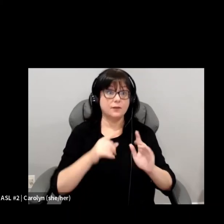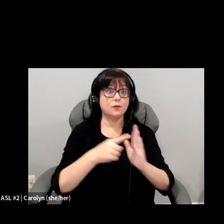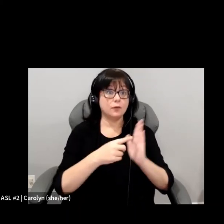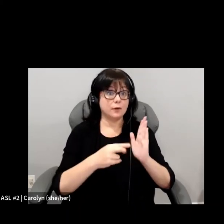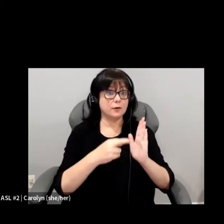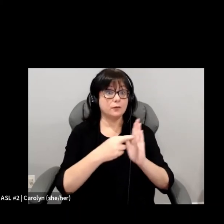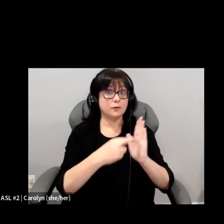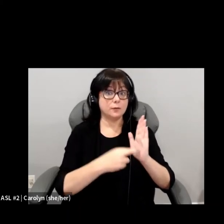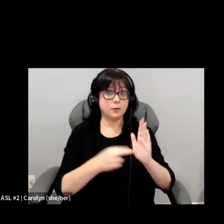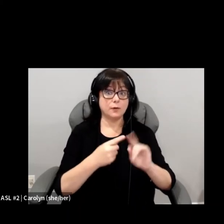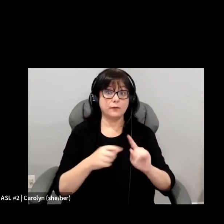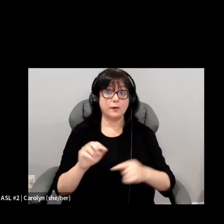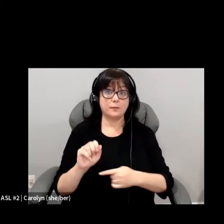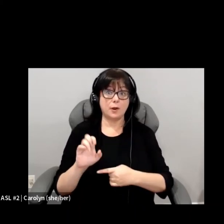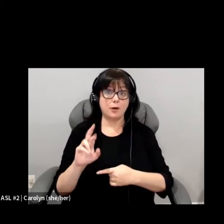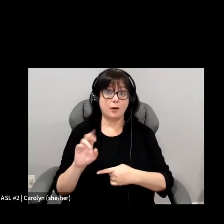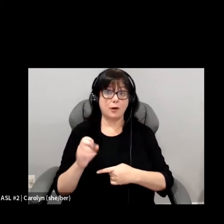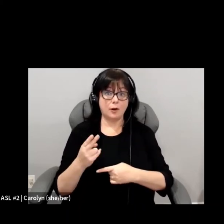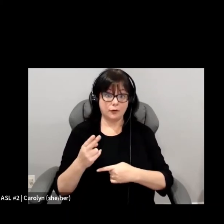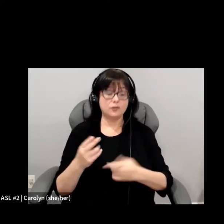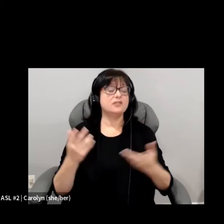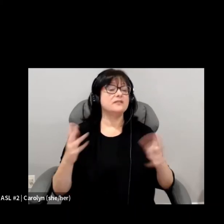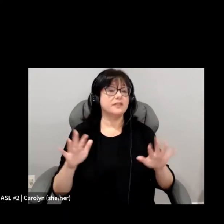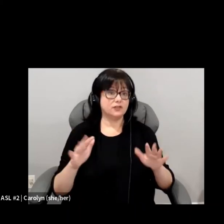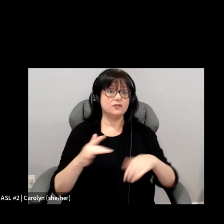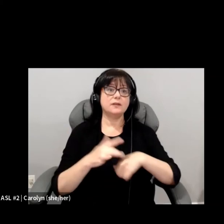MEMBERS OF THE 2022 ARCH ANNUAL GENERAL MEETING.